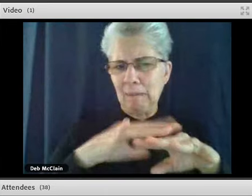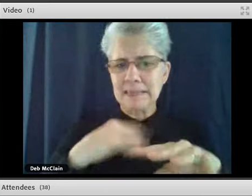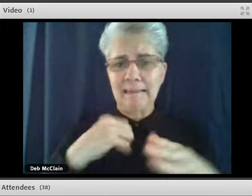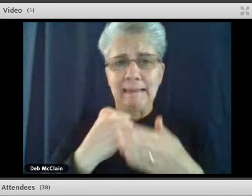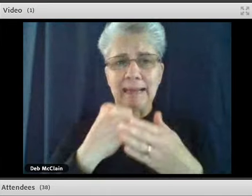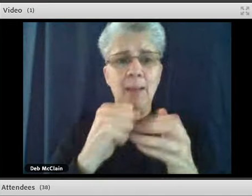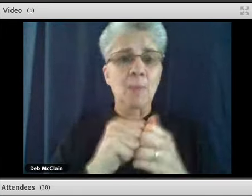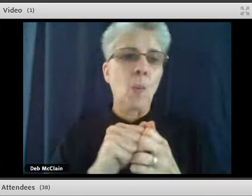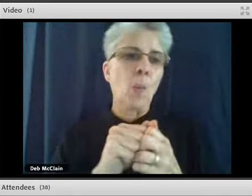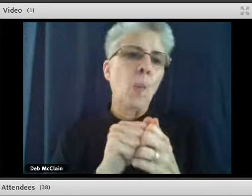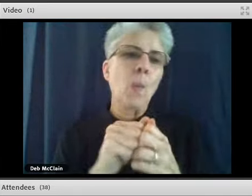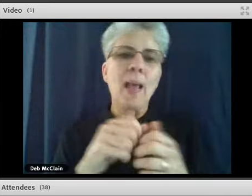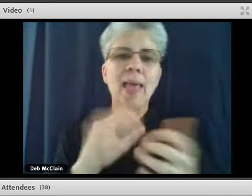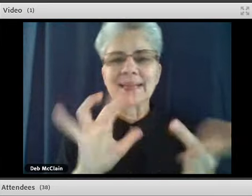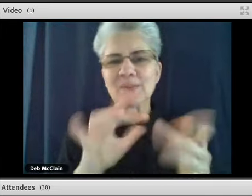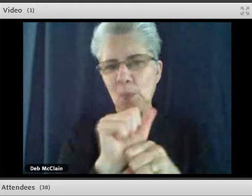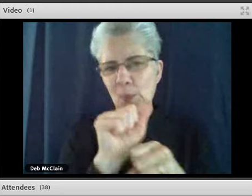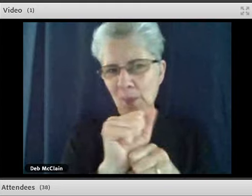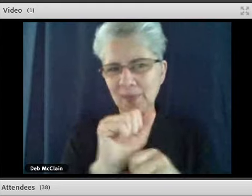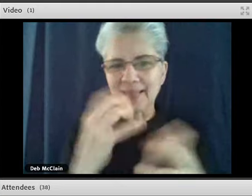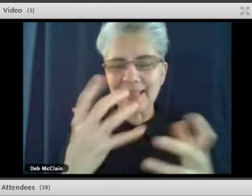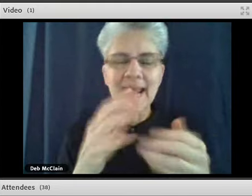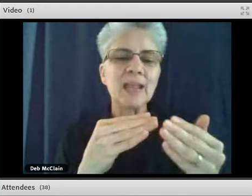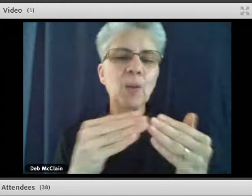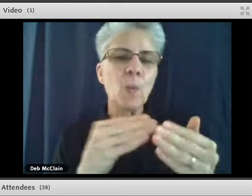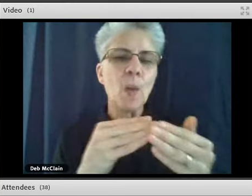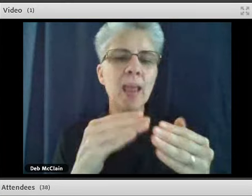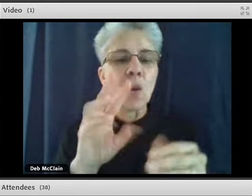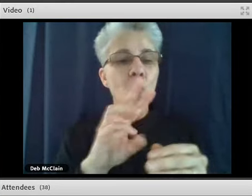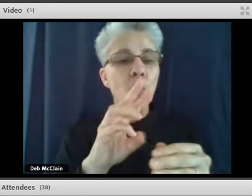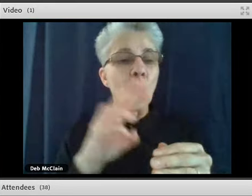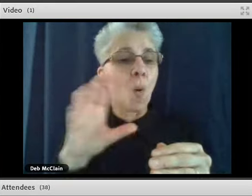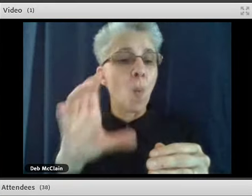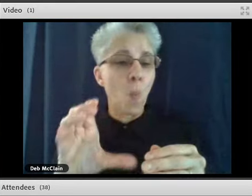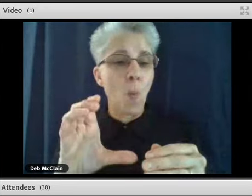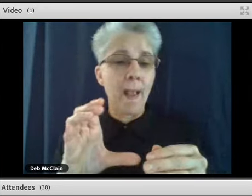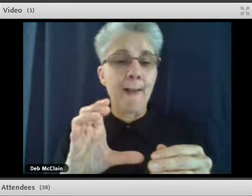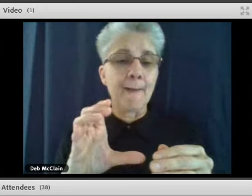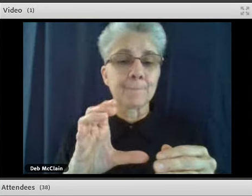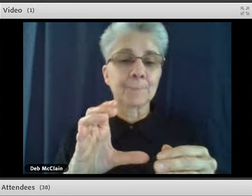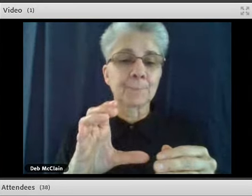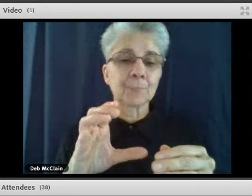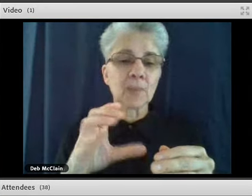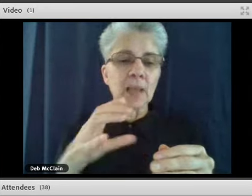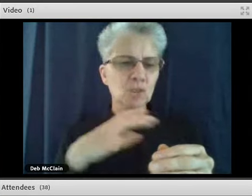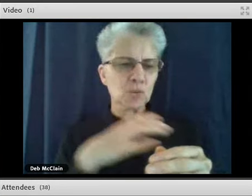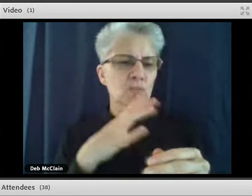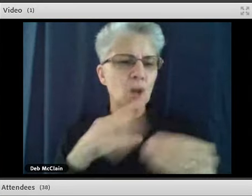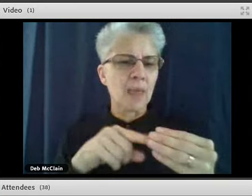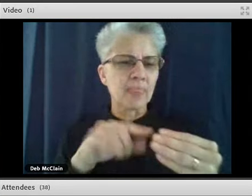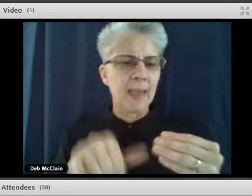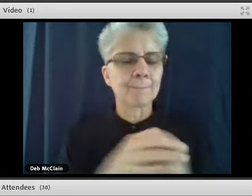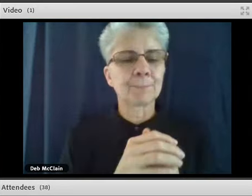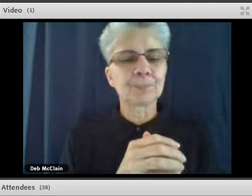Can't help it with teleworking, right? Anyways, the World Wide Web Consortium. We'll talk a little bit about that organization.